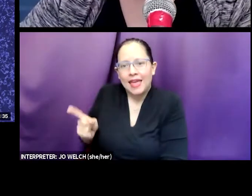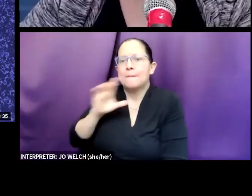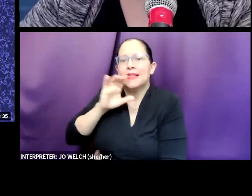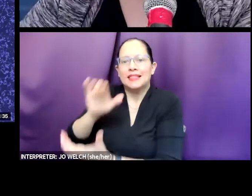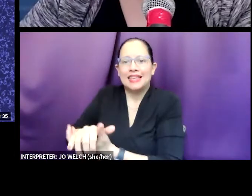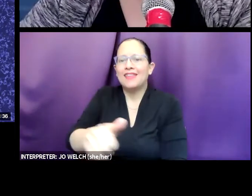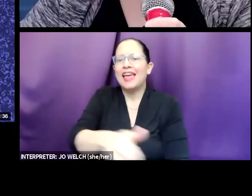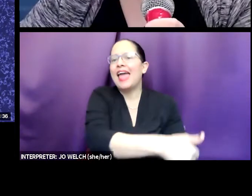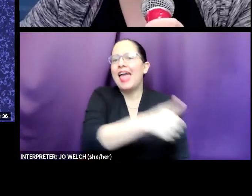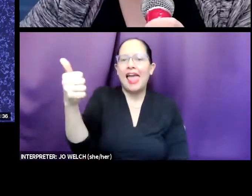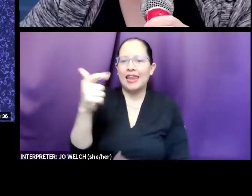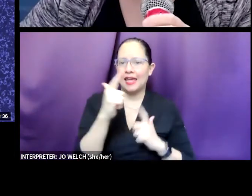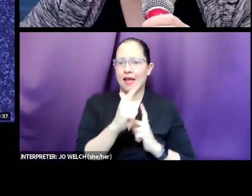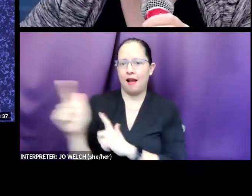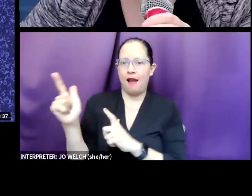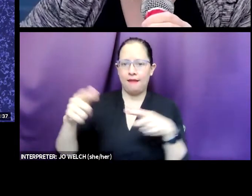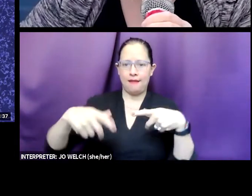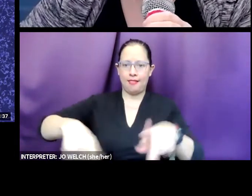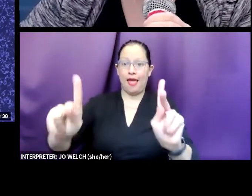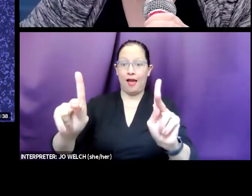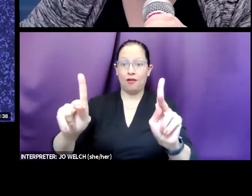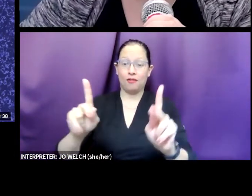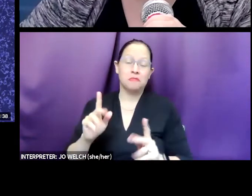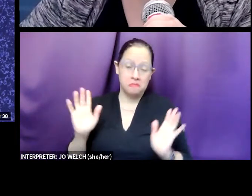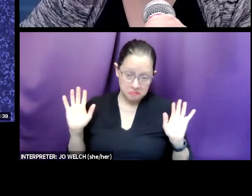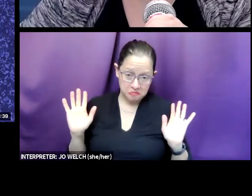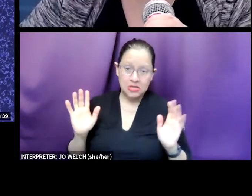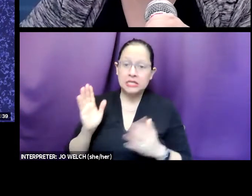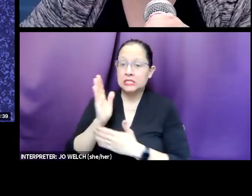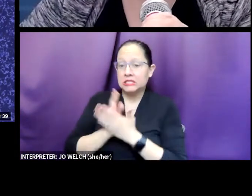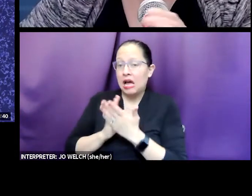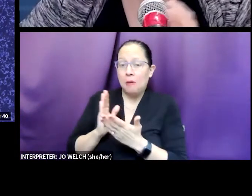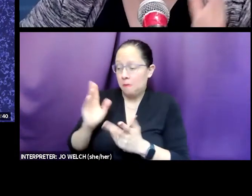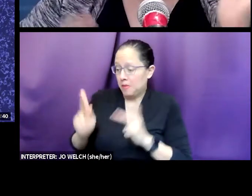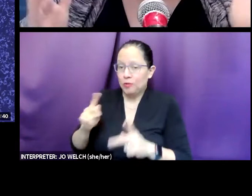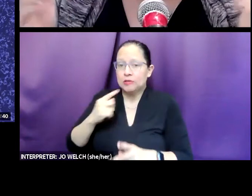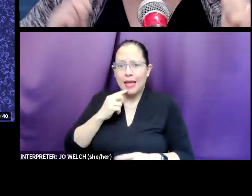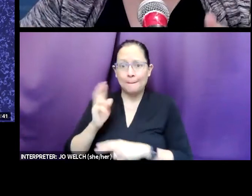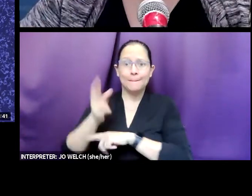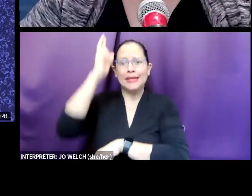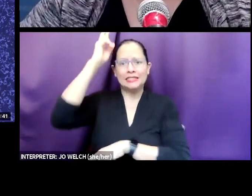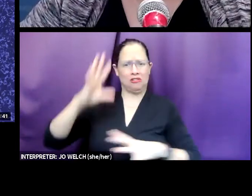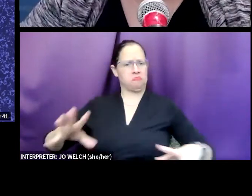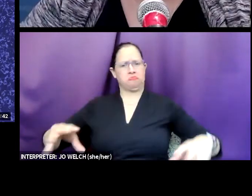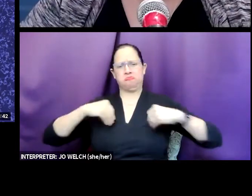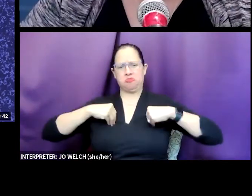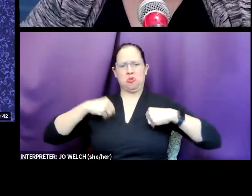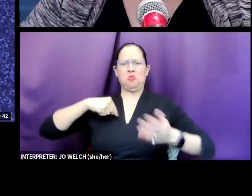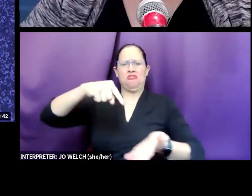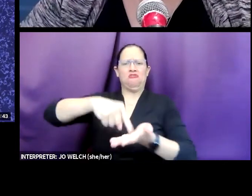Some of them I'm sure would be happy to say we should have missiles or whatever it is, If we can afford it, we should own it.